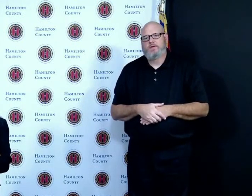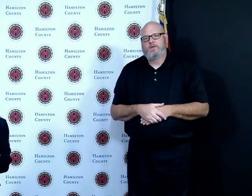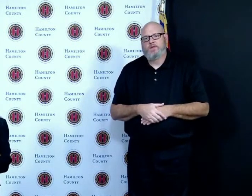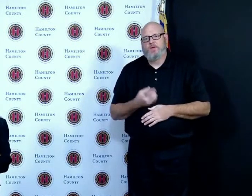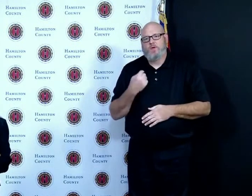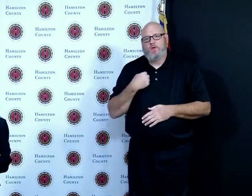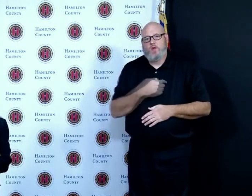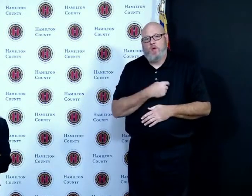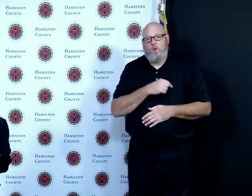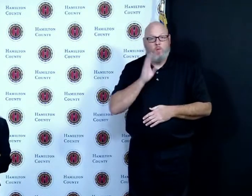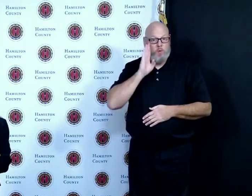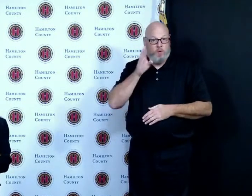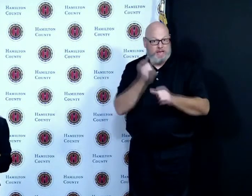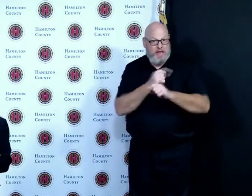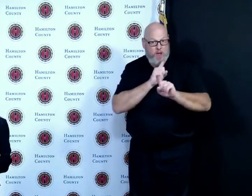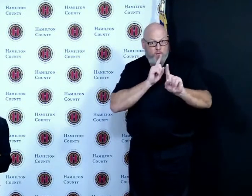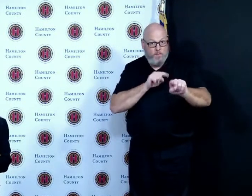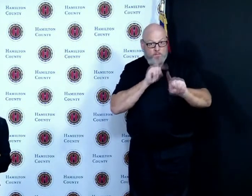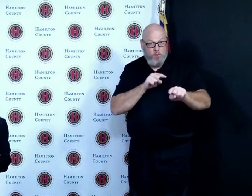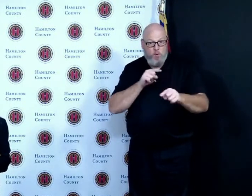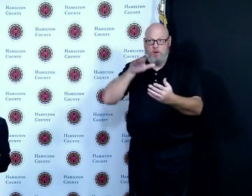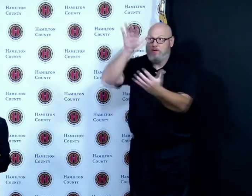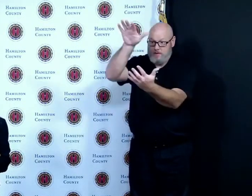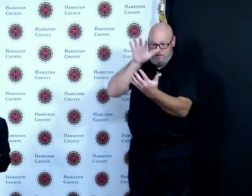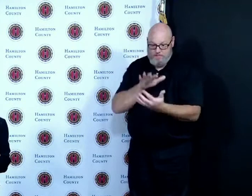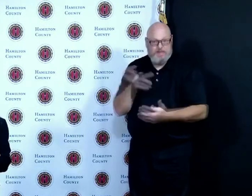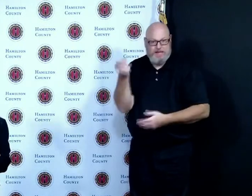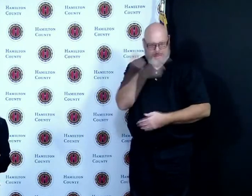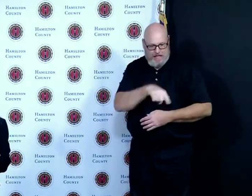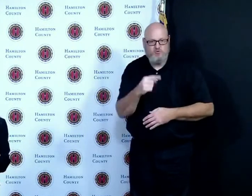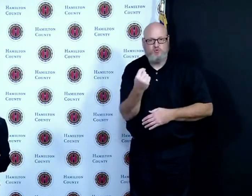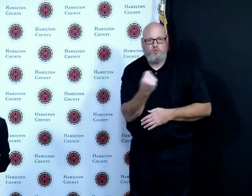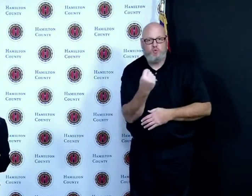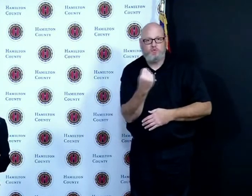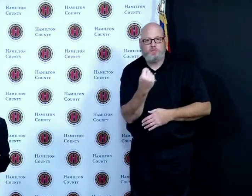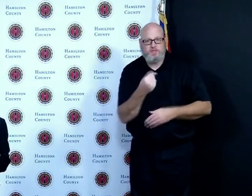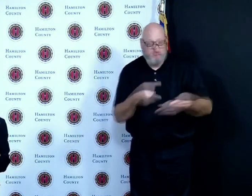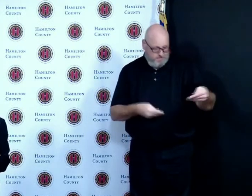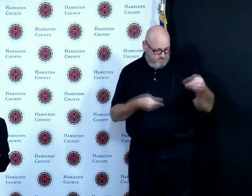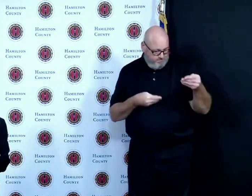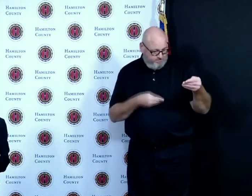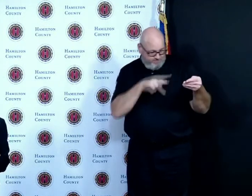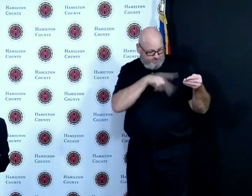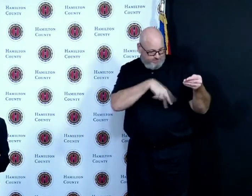we are happy to be down around 350 that's a great great spot to be we continue on to want